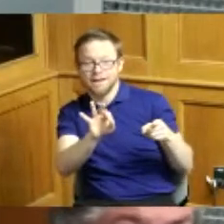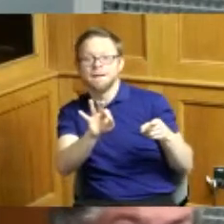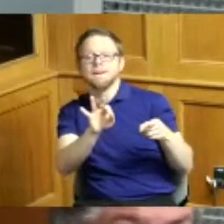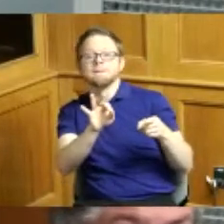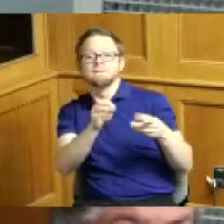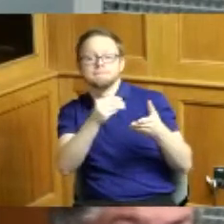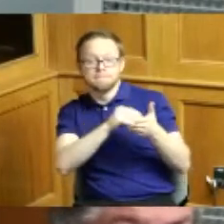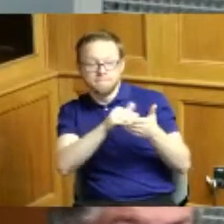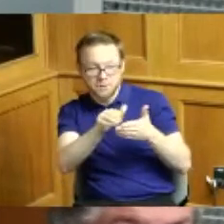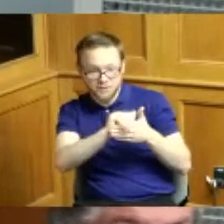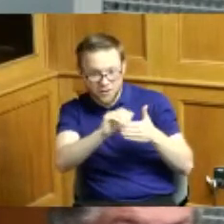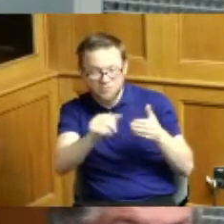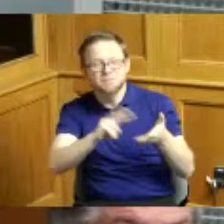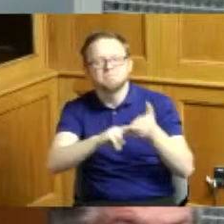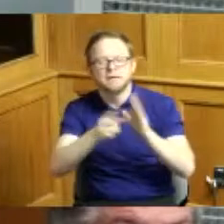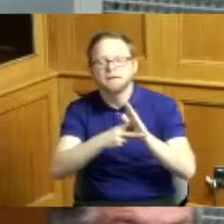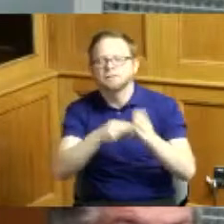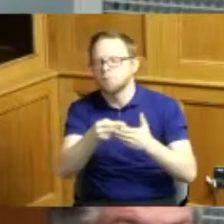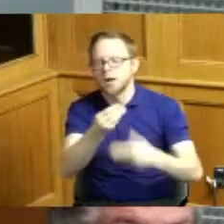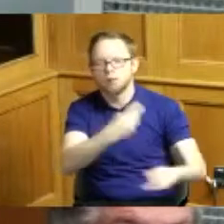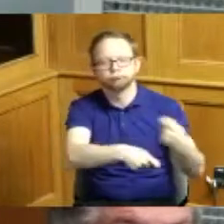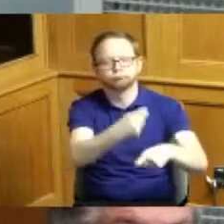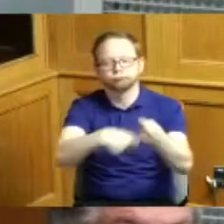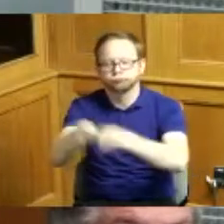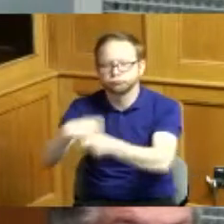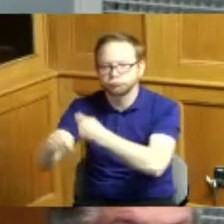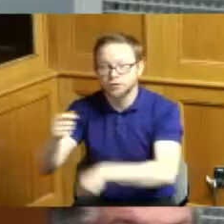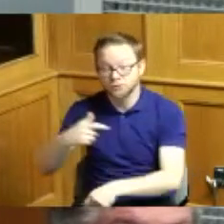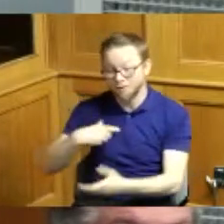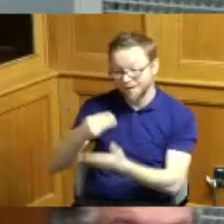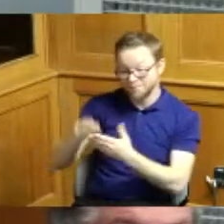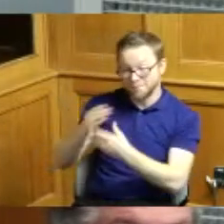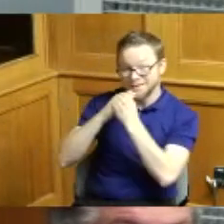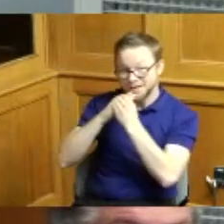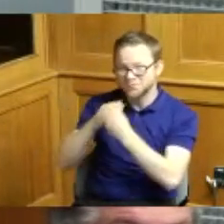a ten dollar sandwich Hamilton County didn't get ten dollars of tax revenue it's just like